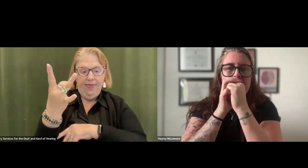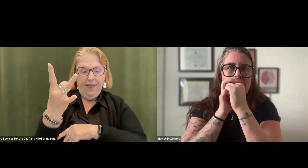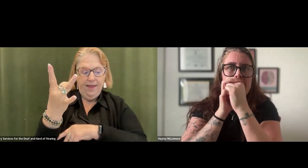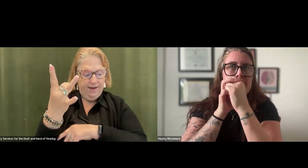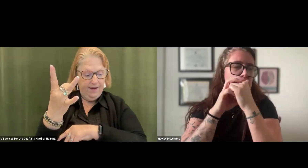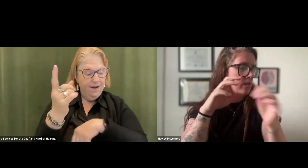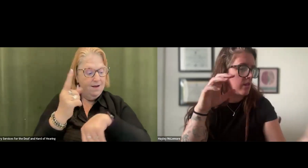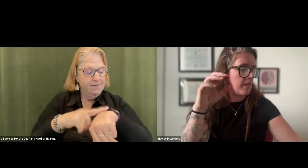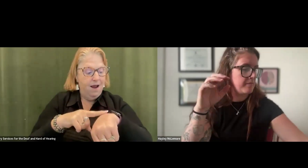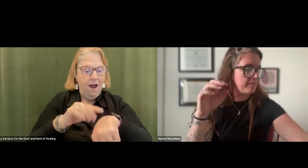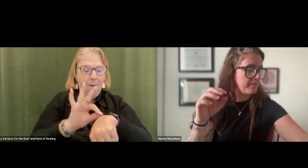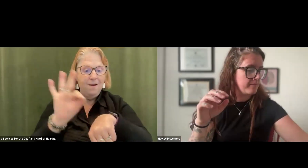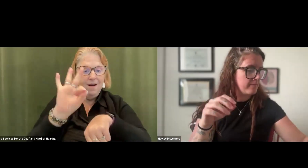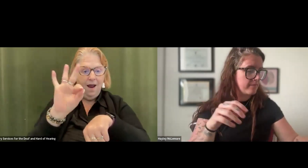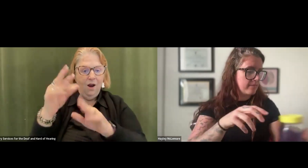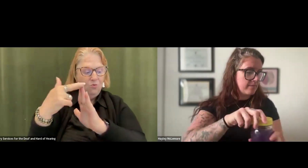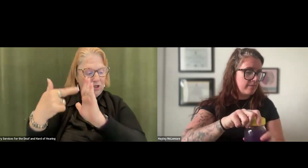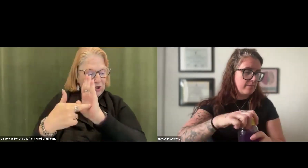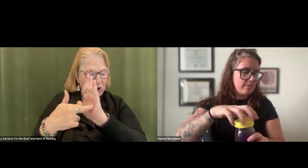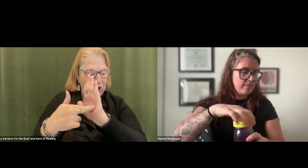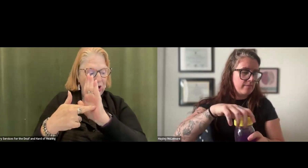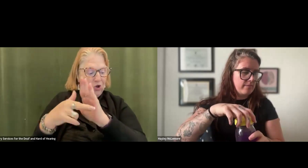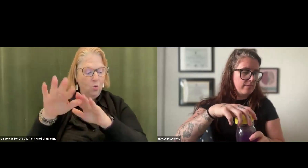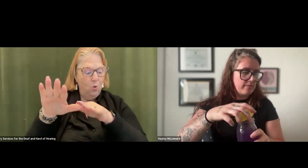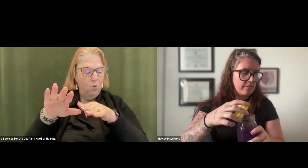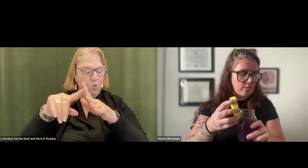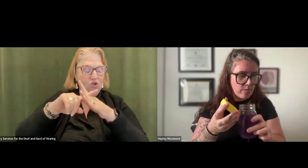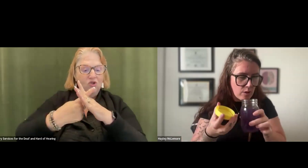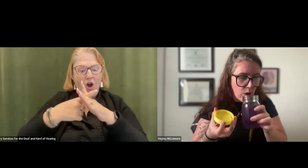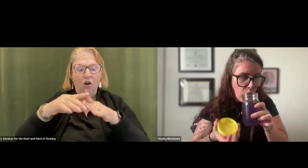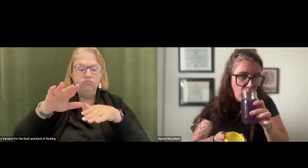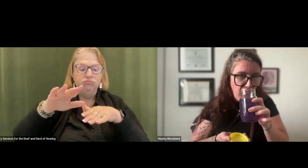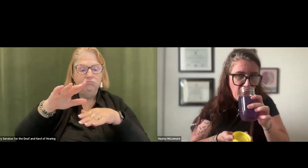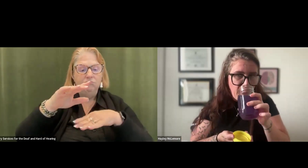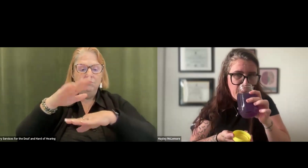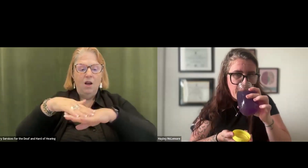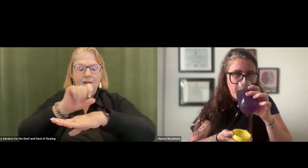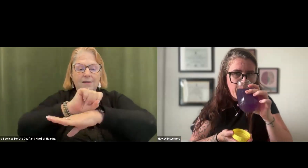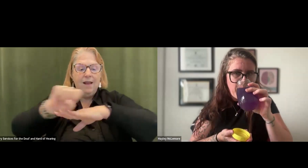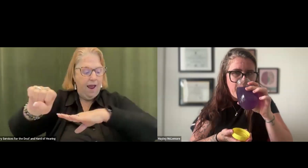So this event is on November 8th. It's at 9:00. Registration as at 9:00.